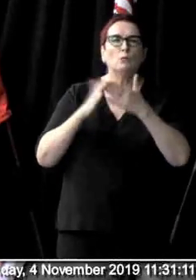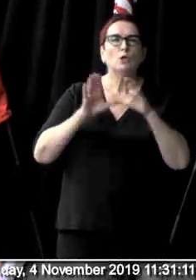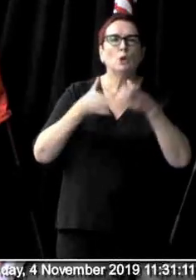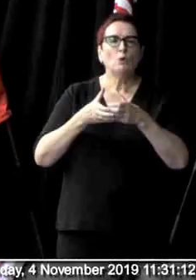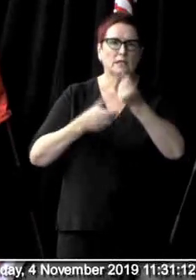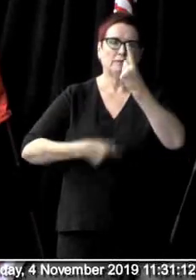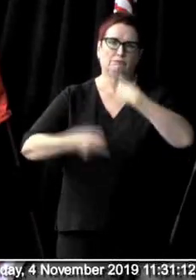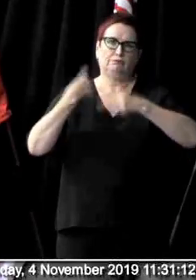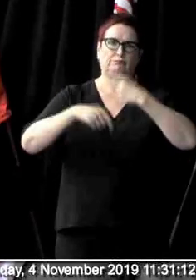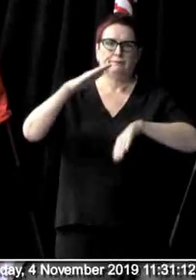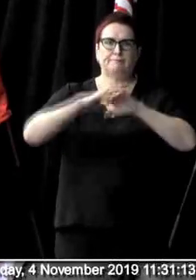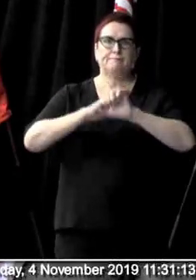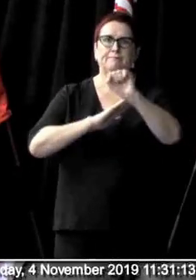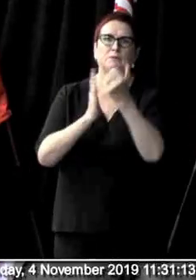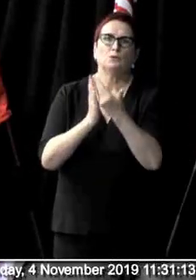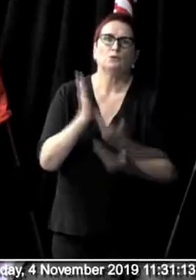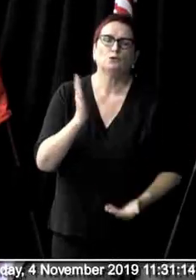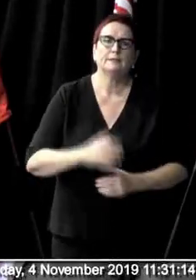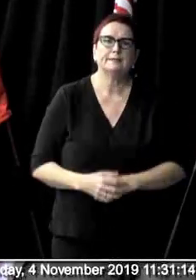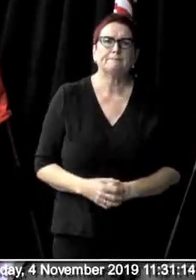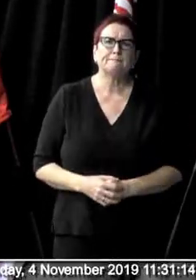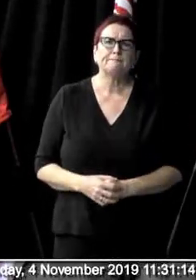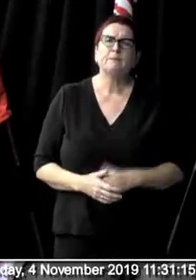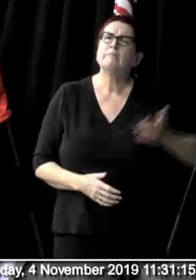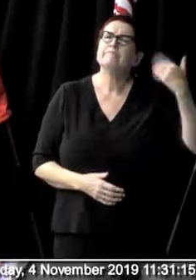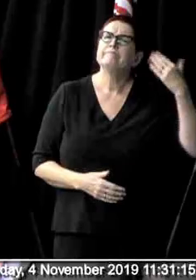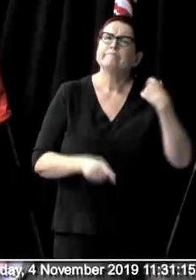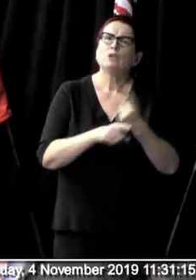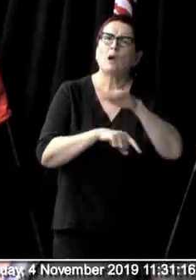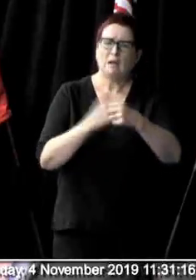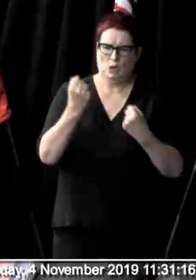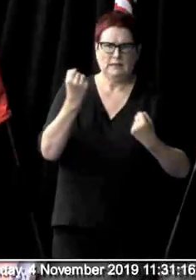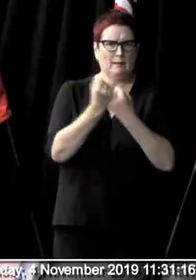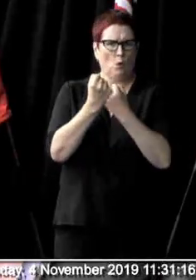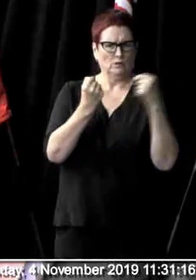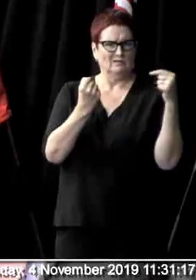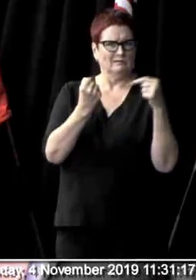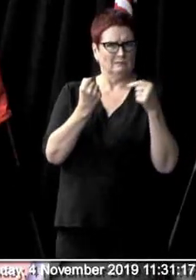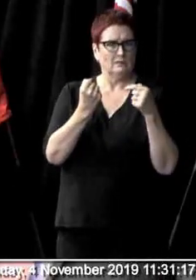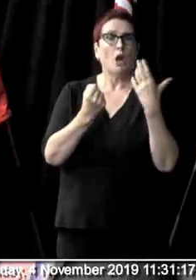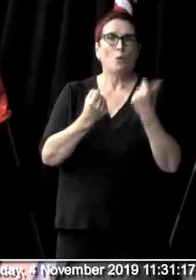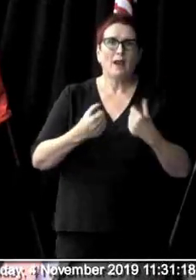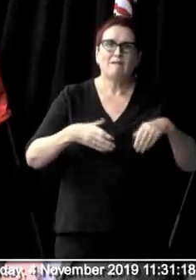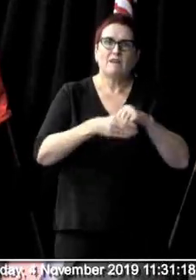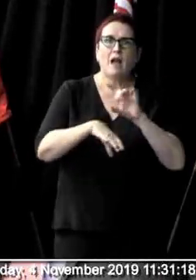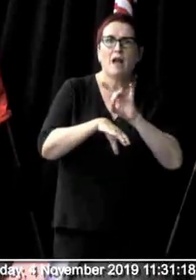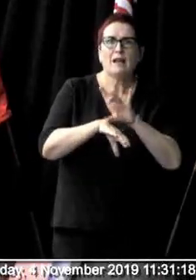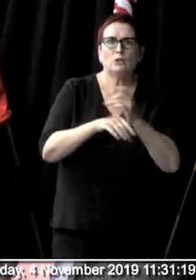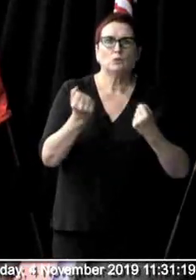I said that at the beginning I would speak about supports. The Royal Commission has an internal counselling and support services team